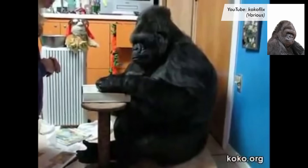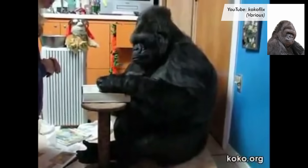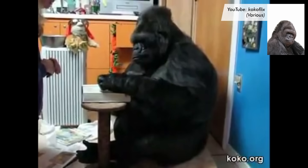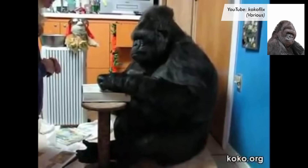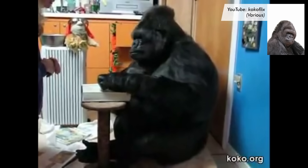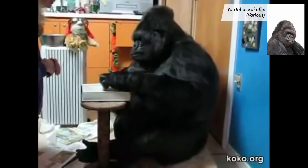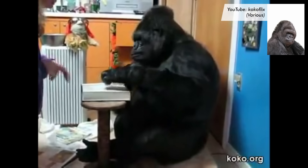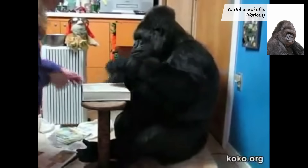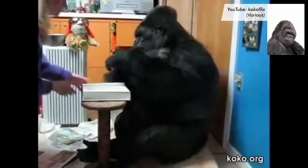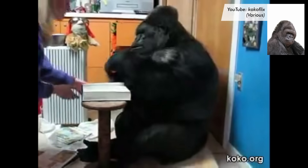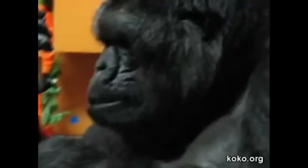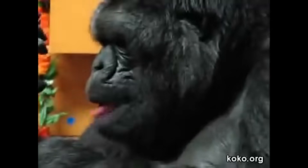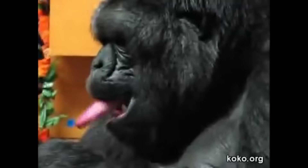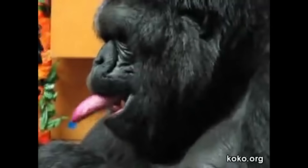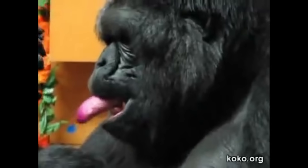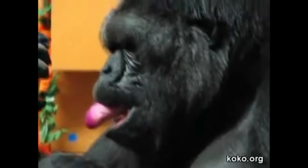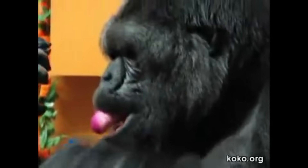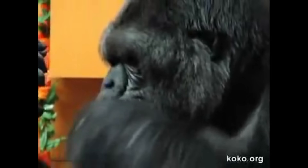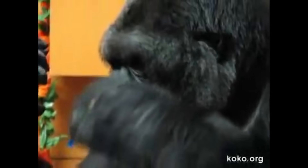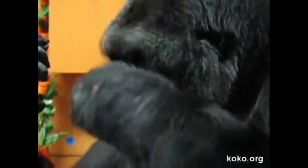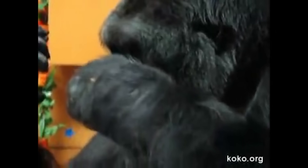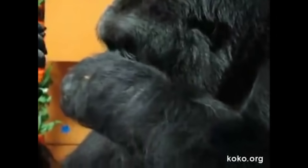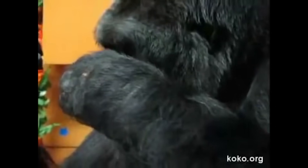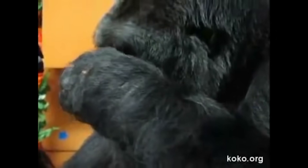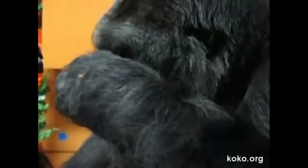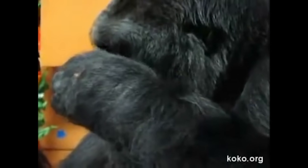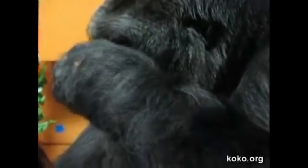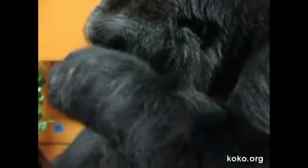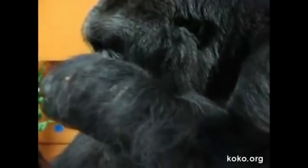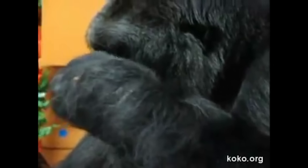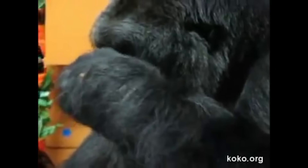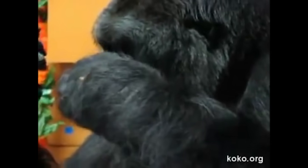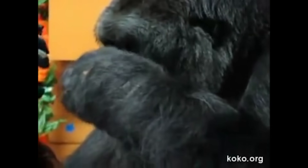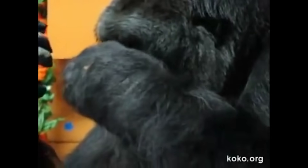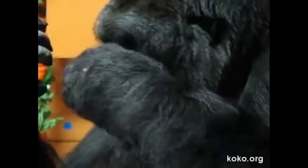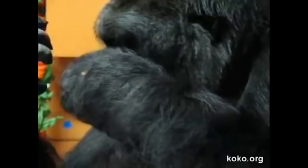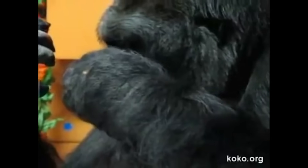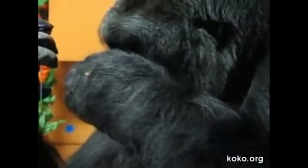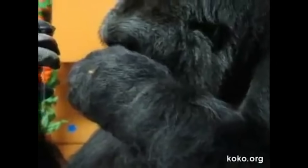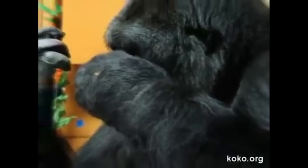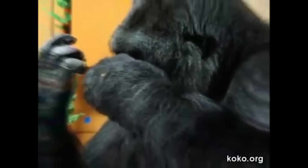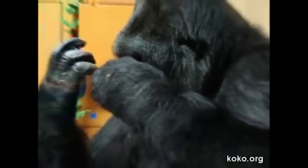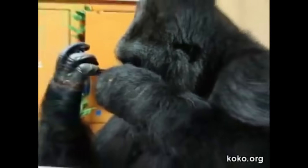You're polite. Yes you are! [SOUP:] When you spot it, this overinterpreting and rationalising away wrong answers appears everywhere.